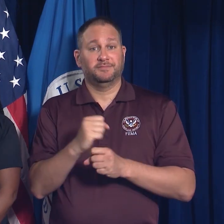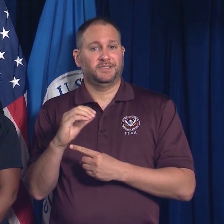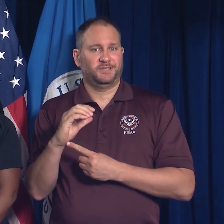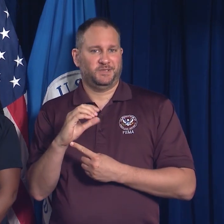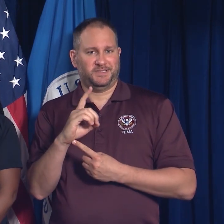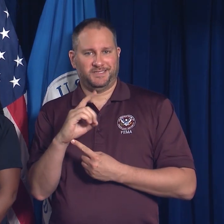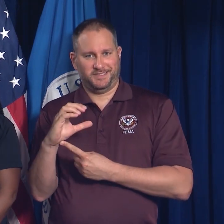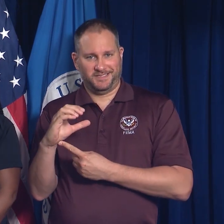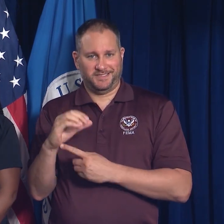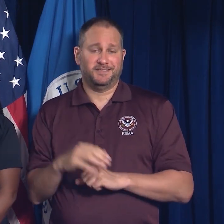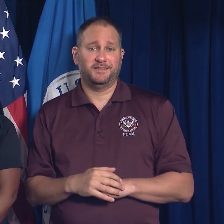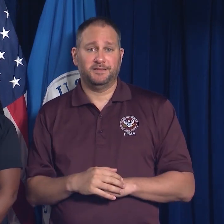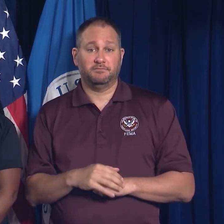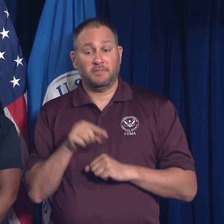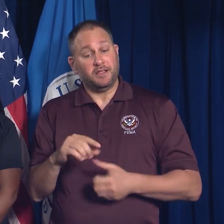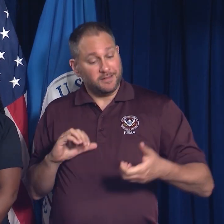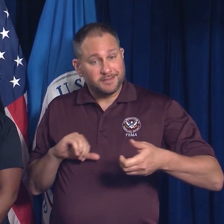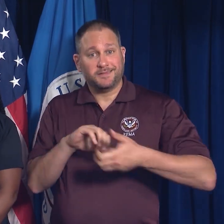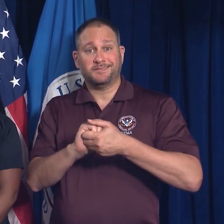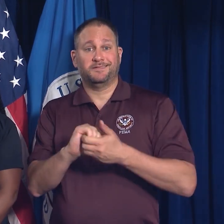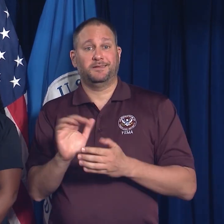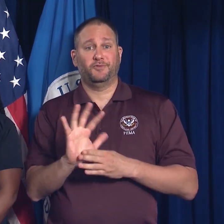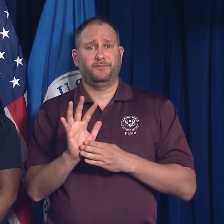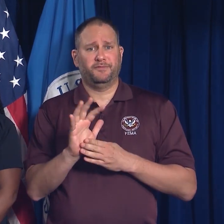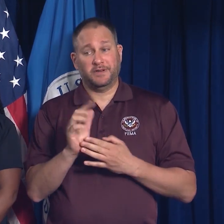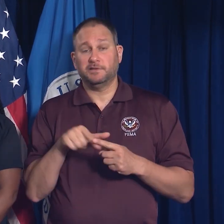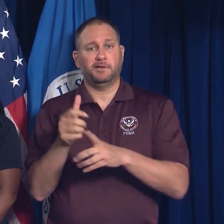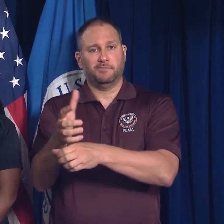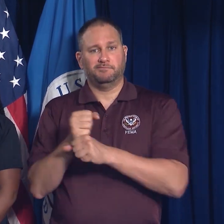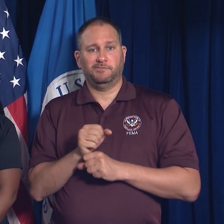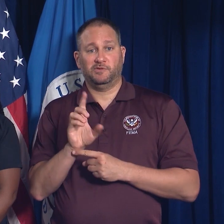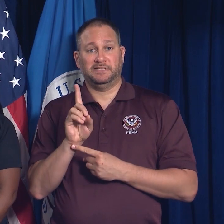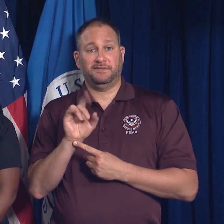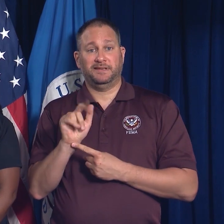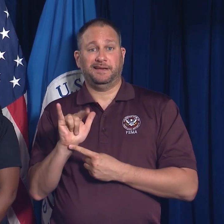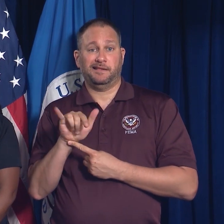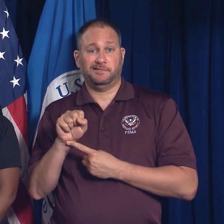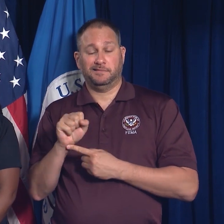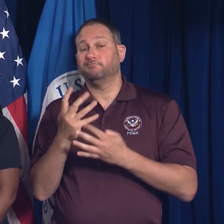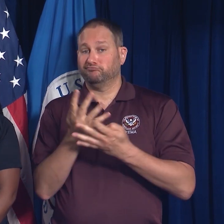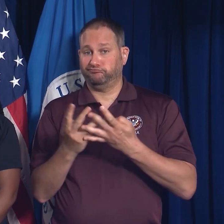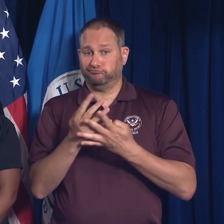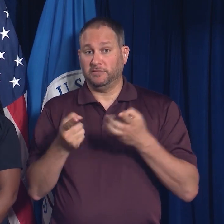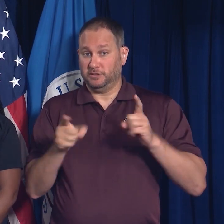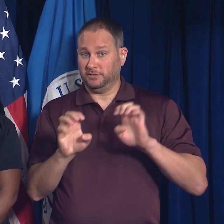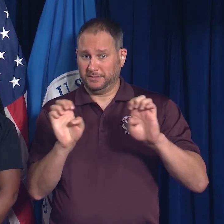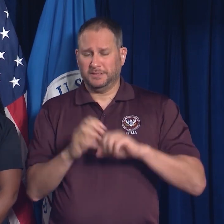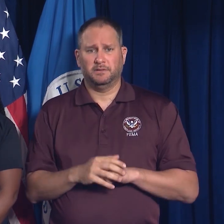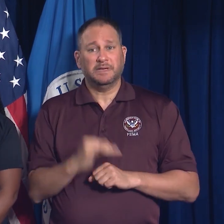also known as the CDC. This collaborated video is about receiving dialysis during an emergency.